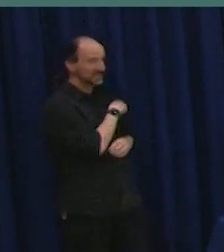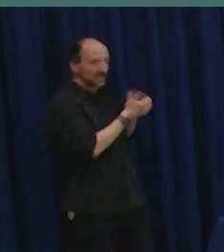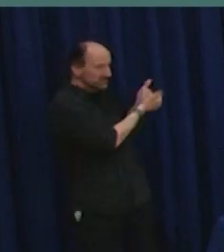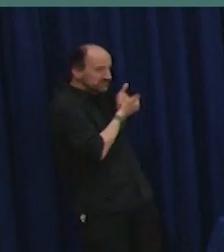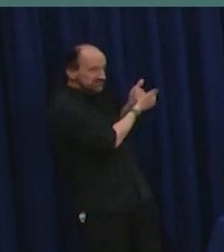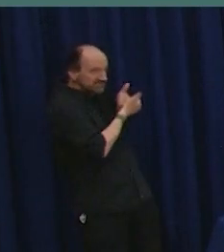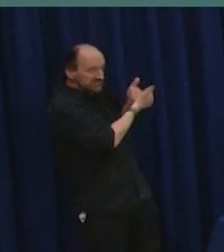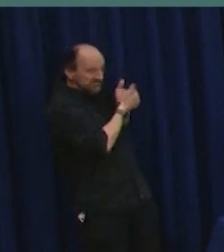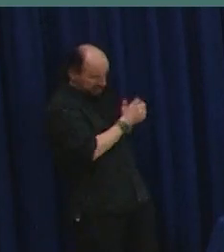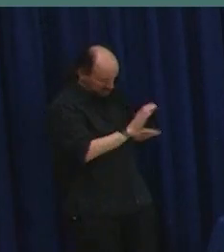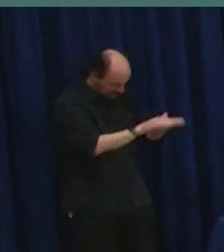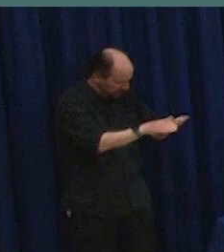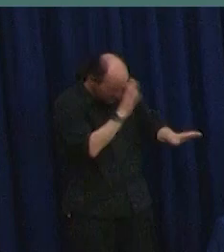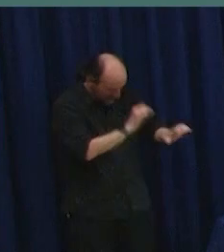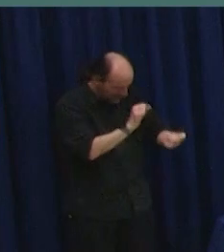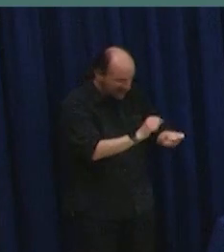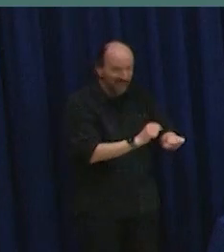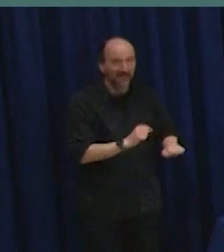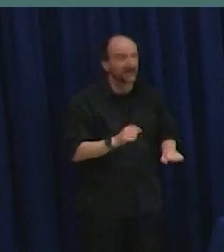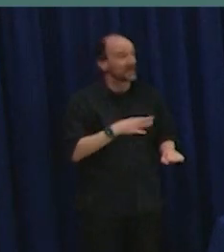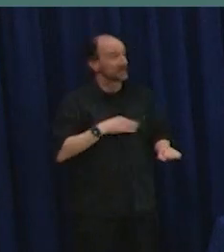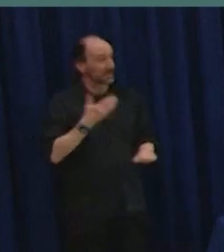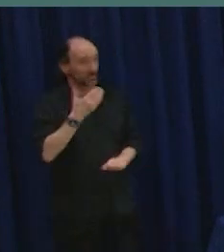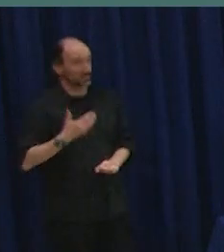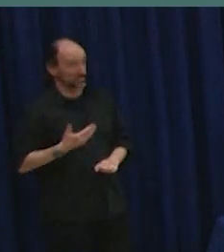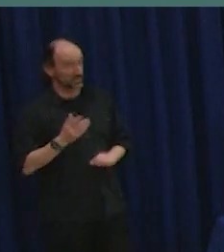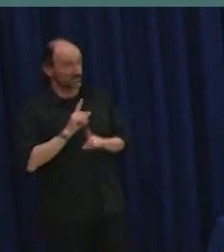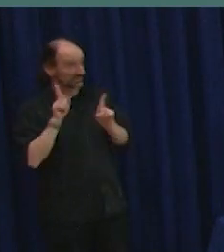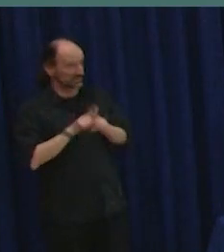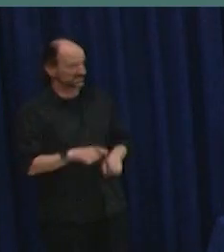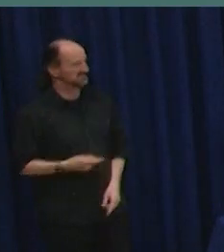clinical school and actually you don't really get it at University, so help people to learn